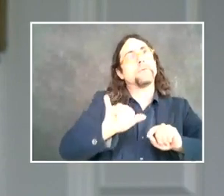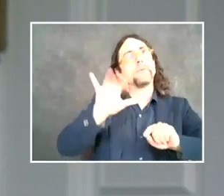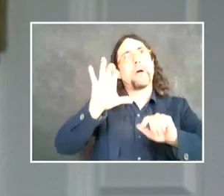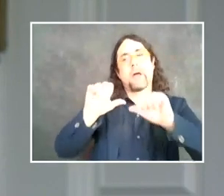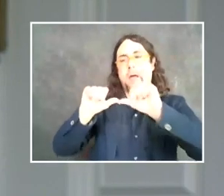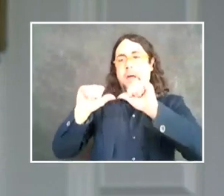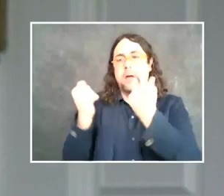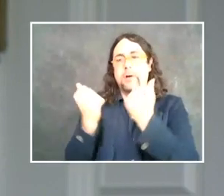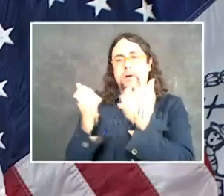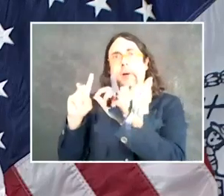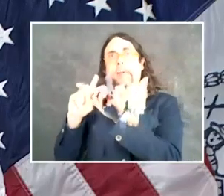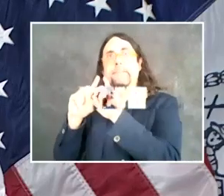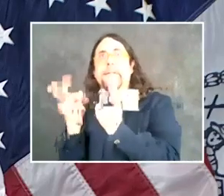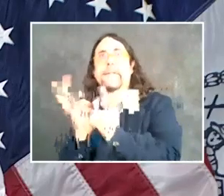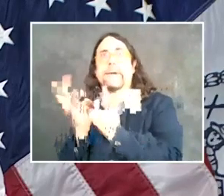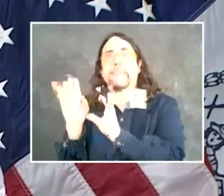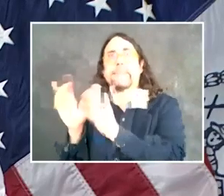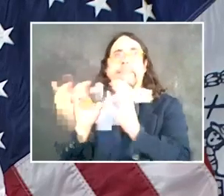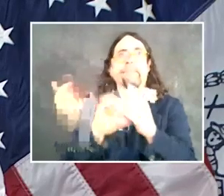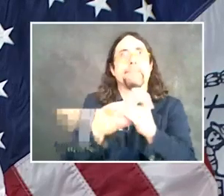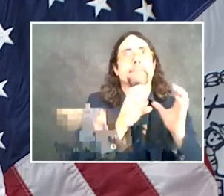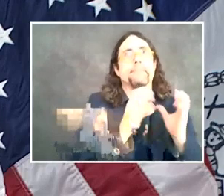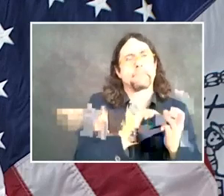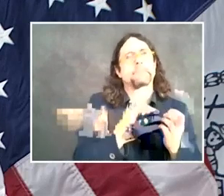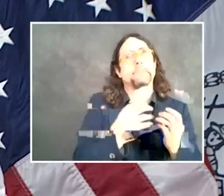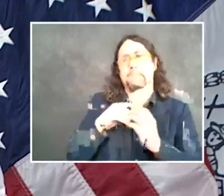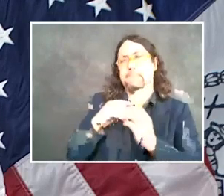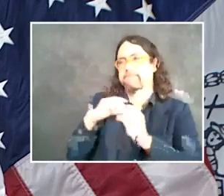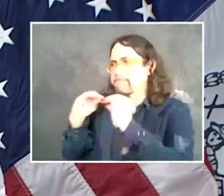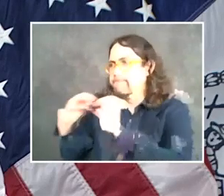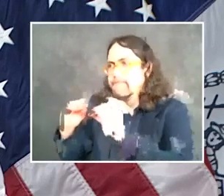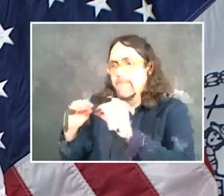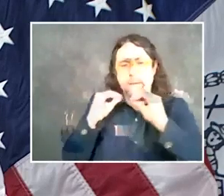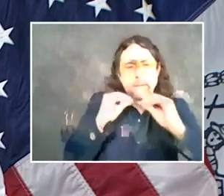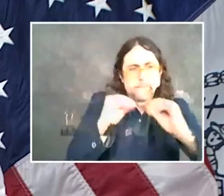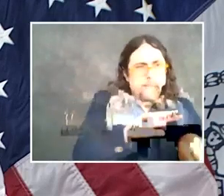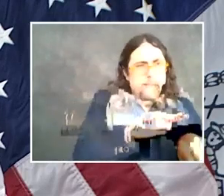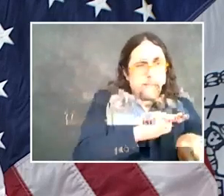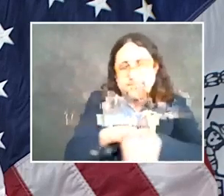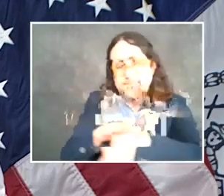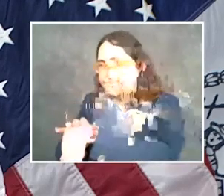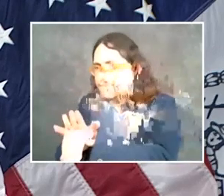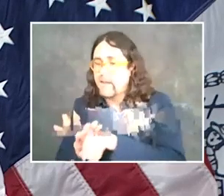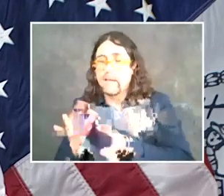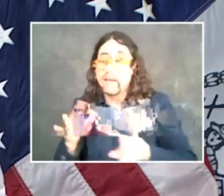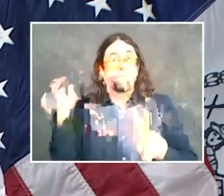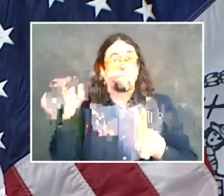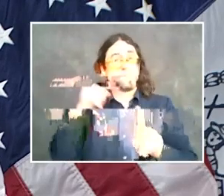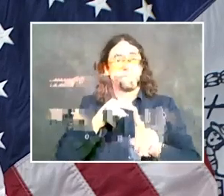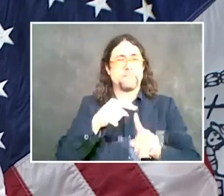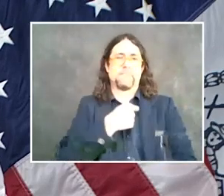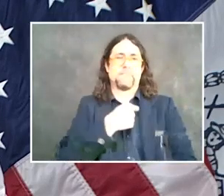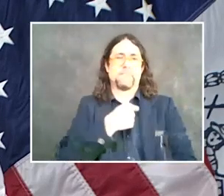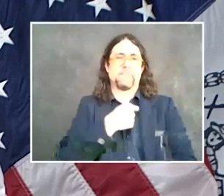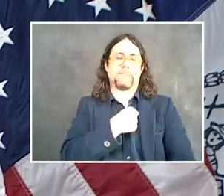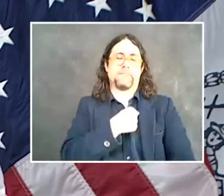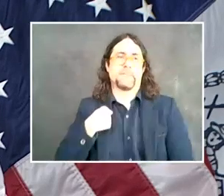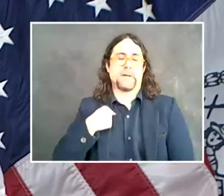IN A SMART MANNER THAT REALLY WATCHES OUT FOR EVERYONE'S SAFETY.